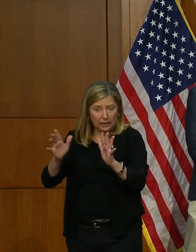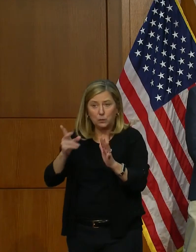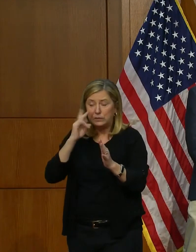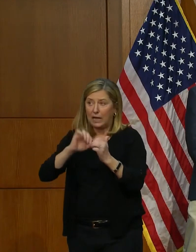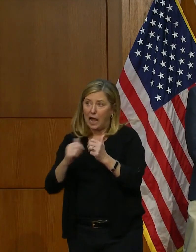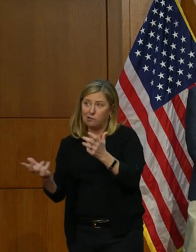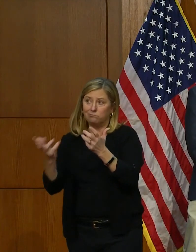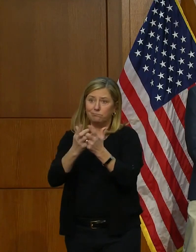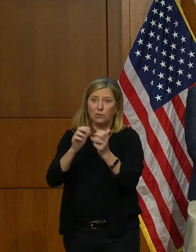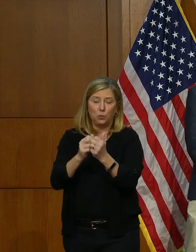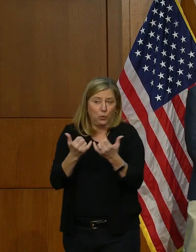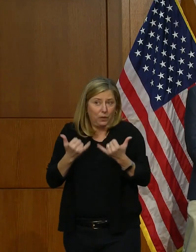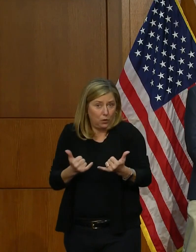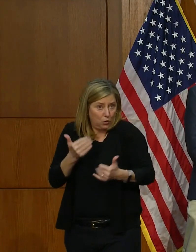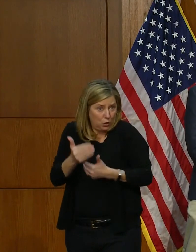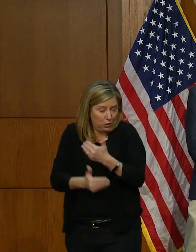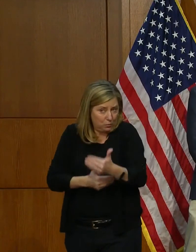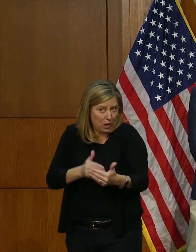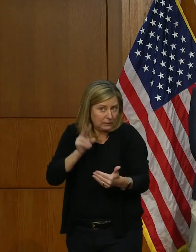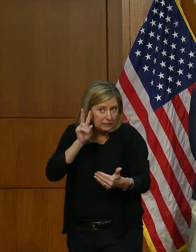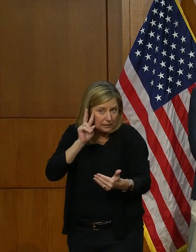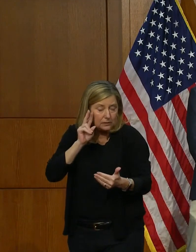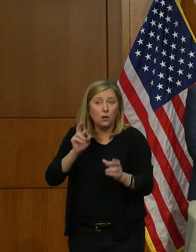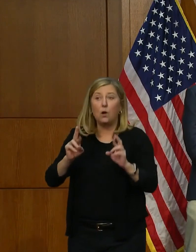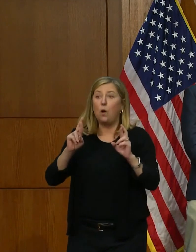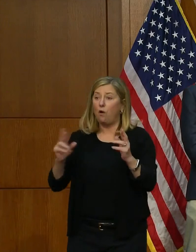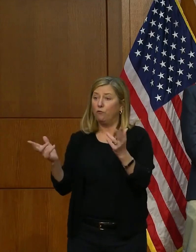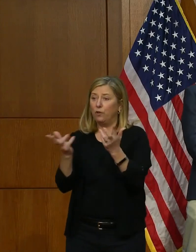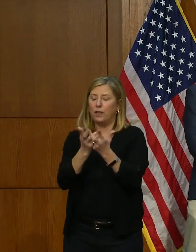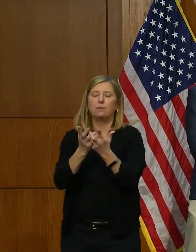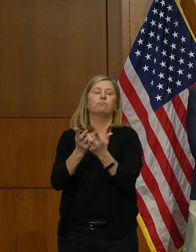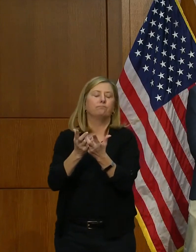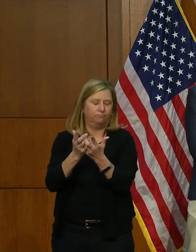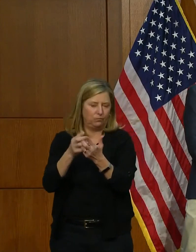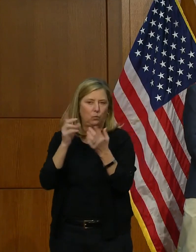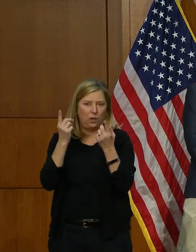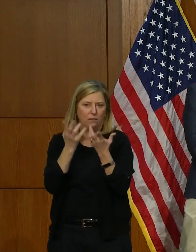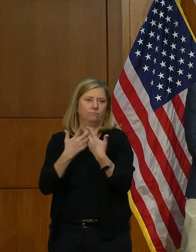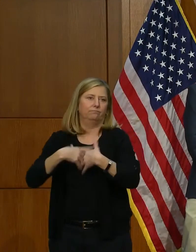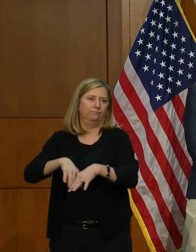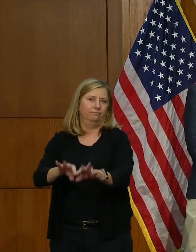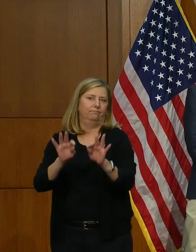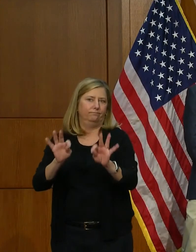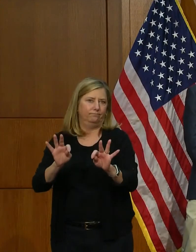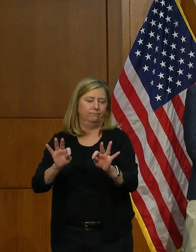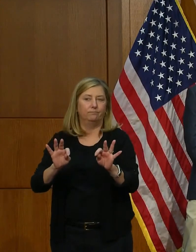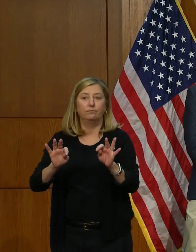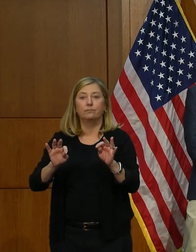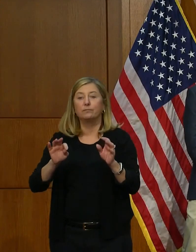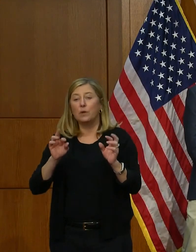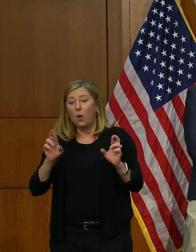SOLUTION THAT WE'RE TESTING THIS WEEK AND WE'RE GOING TO SEE HOW IT MERGES WITH THE CURRENT PREP MY PROCESS.